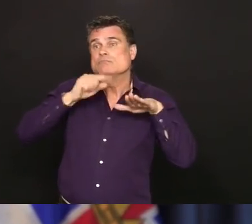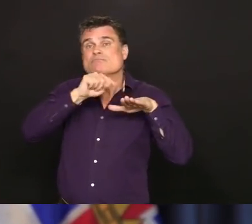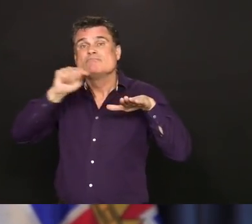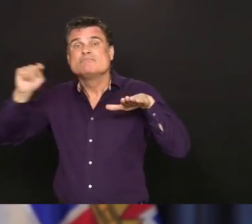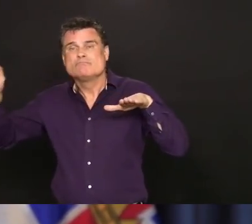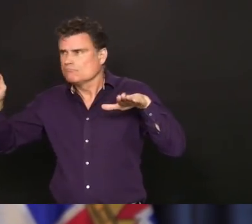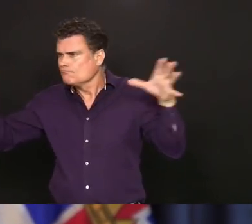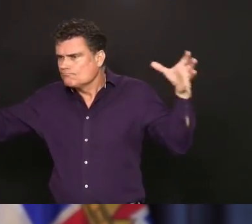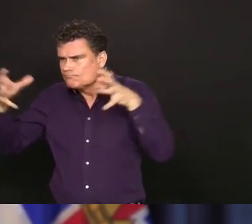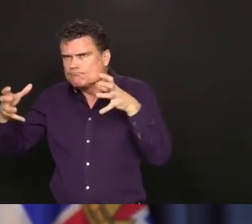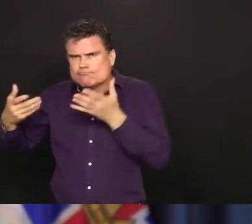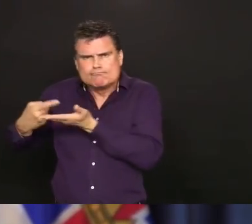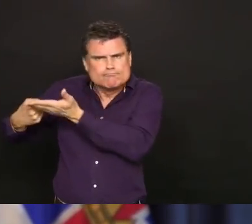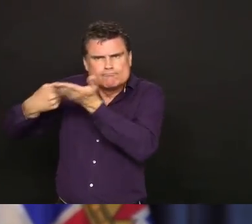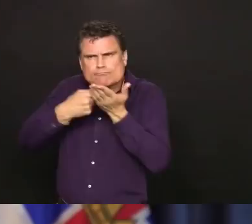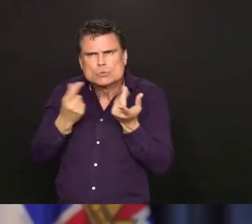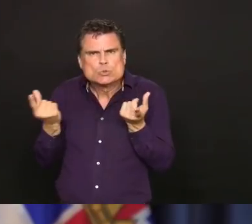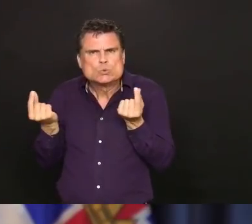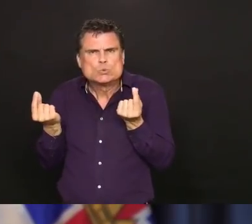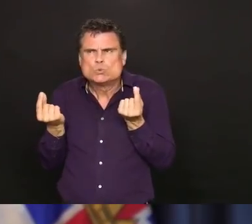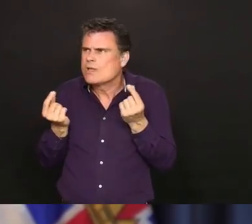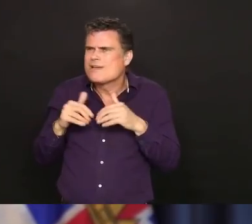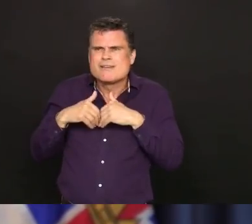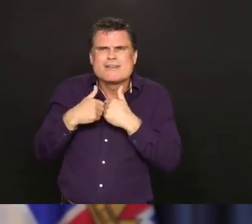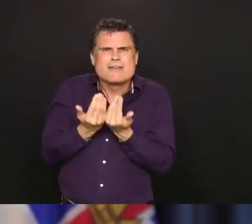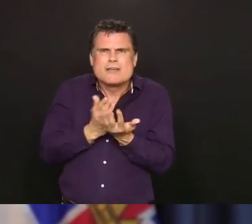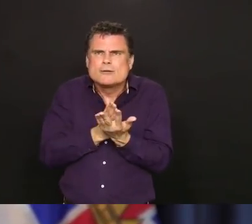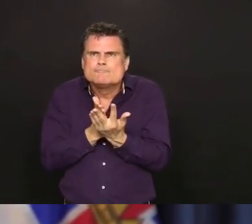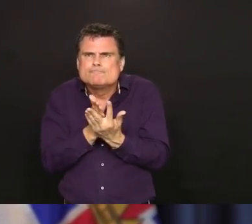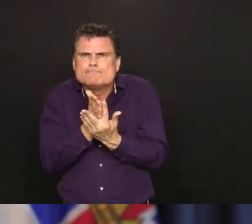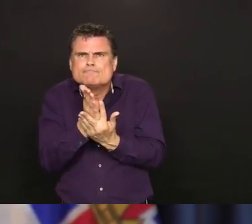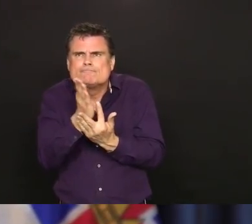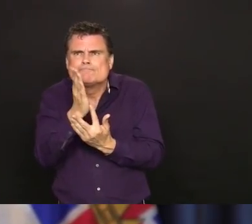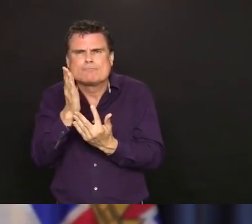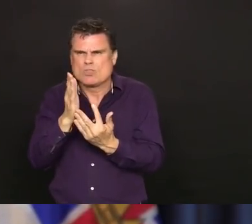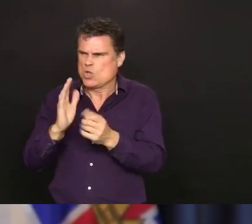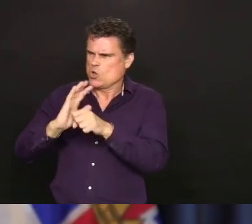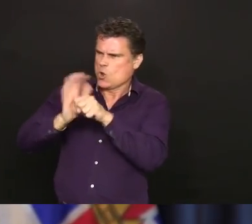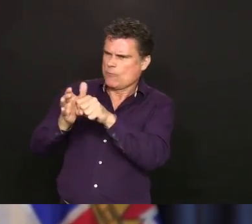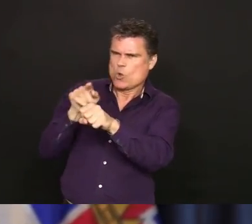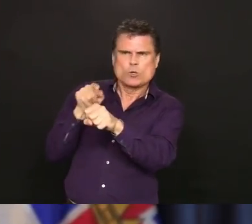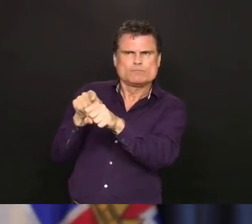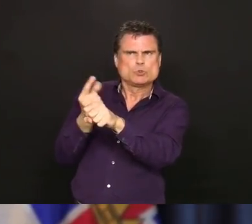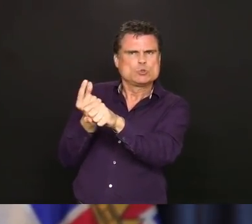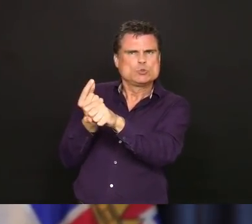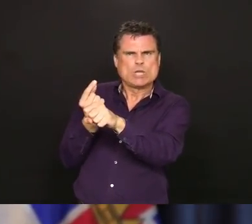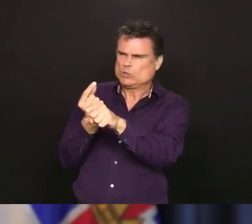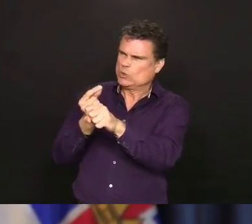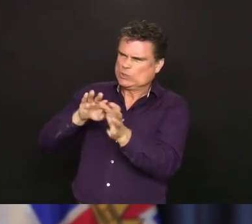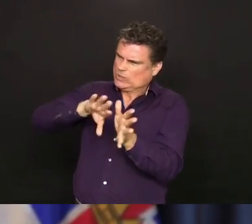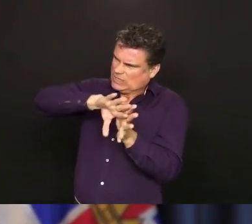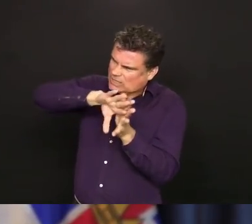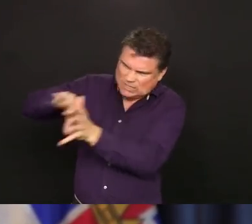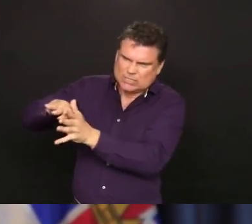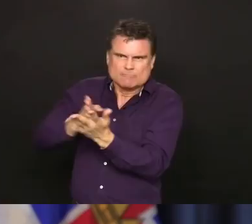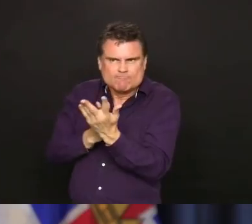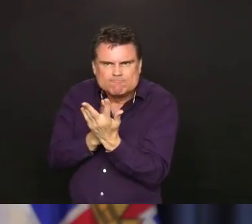every case directed by the science. He'll of course be saying more in the coming weeks about BC's way forward, updating everyone